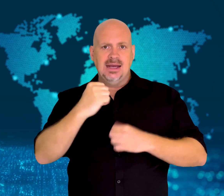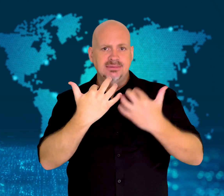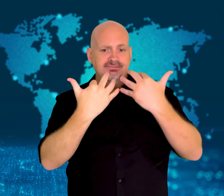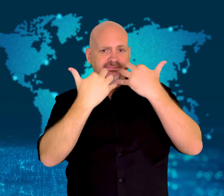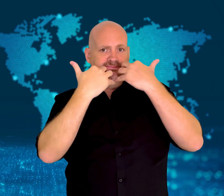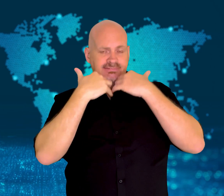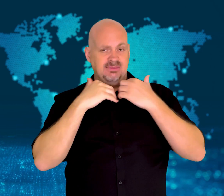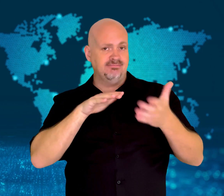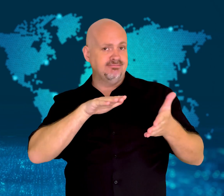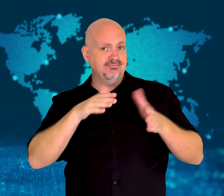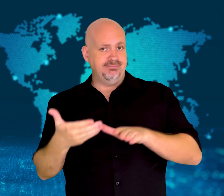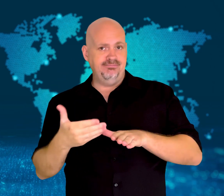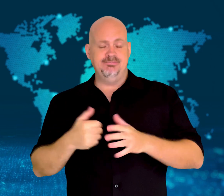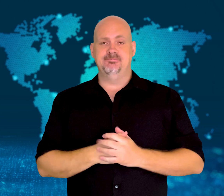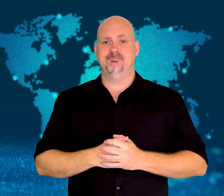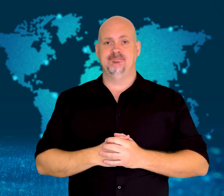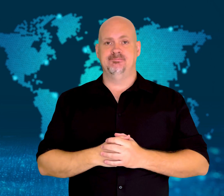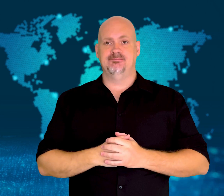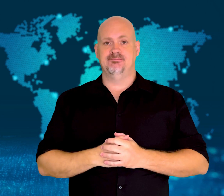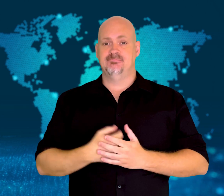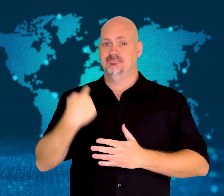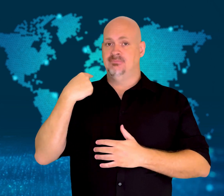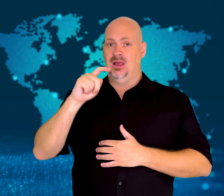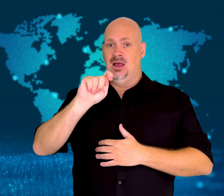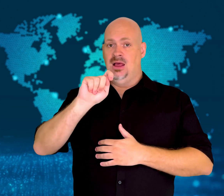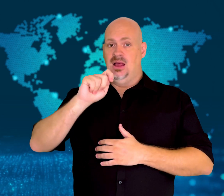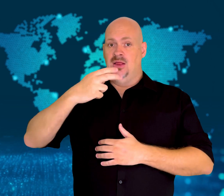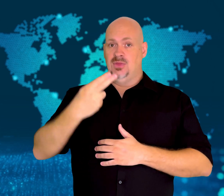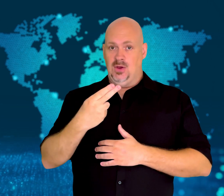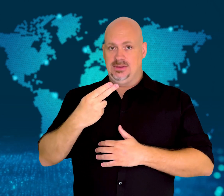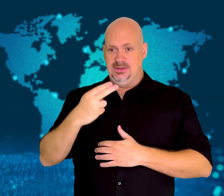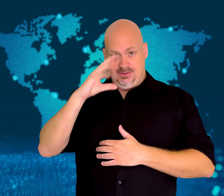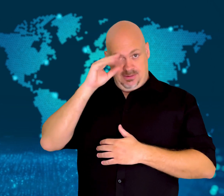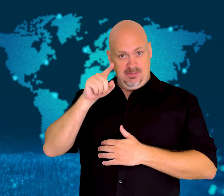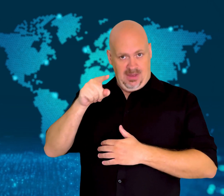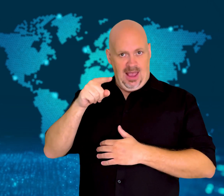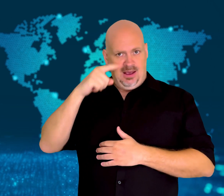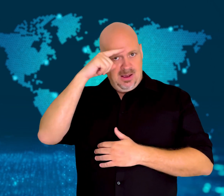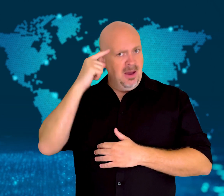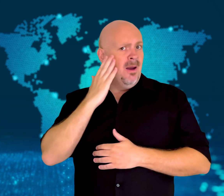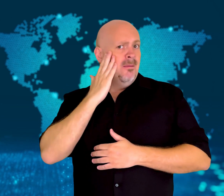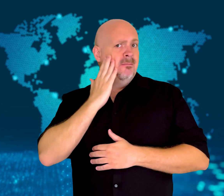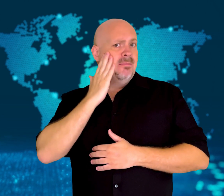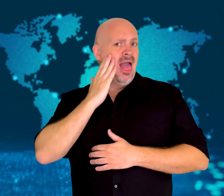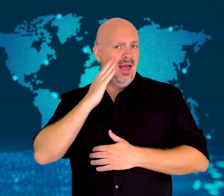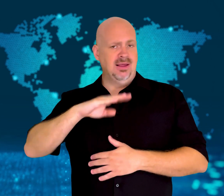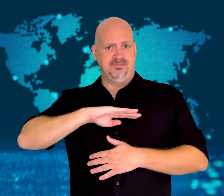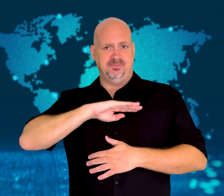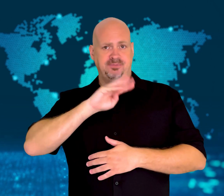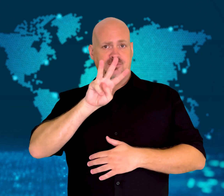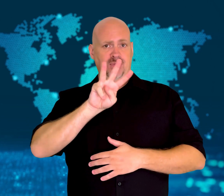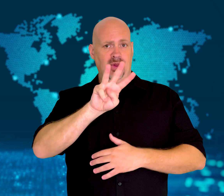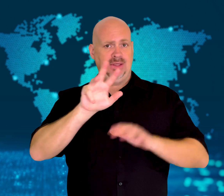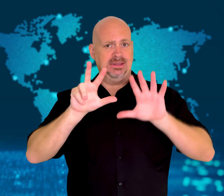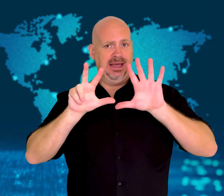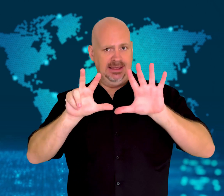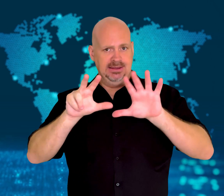On Thursday, a 38-year-old black man,